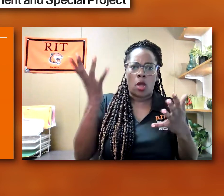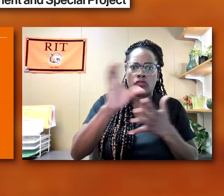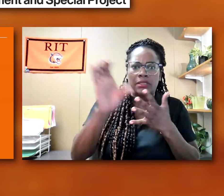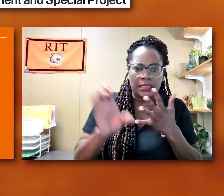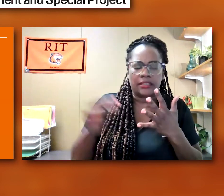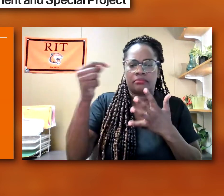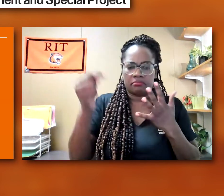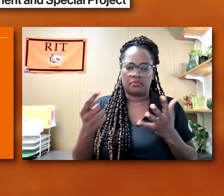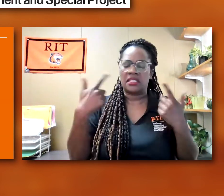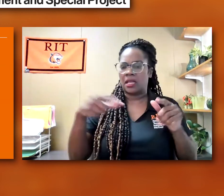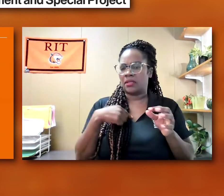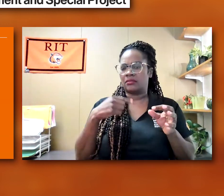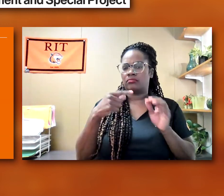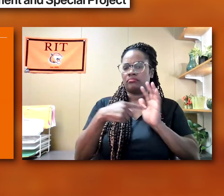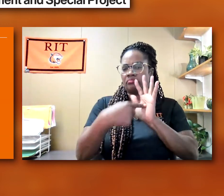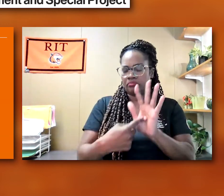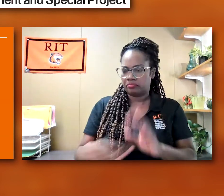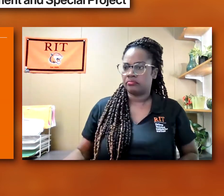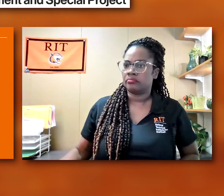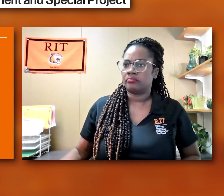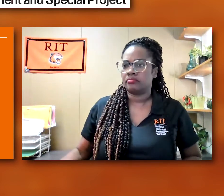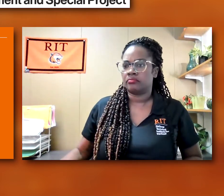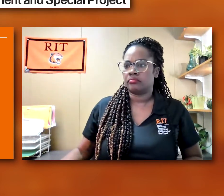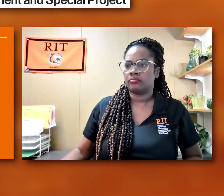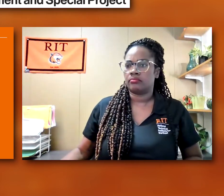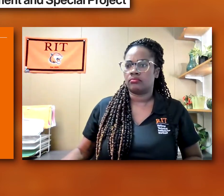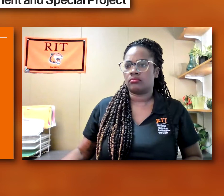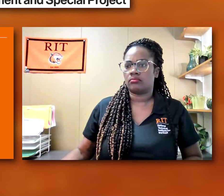the guidelines for the competition.